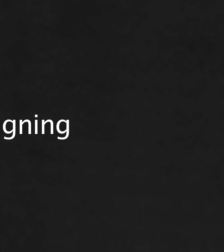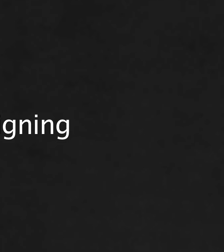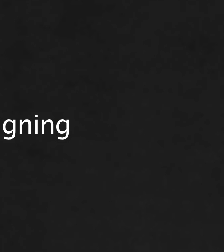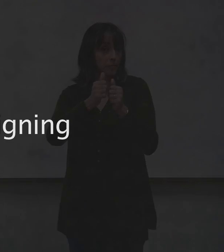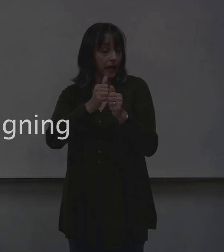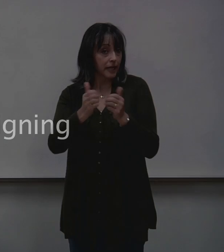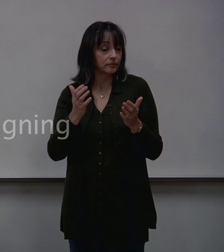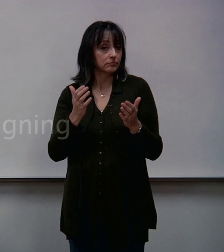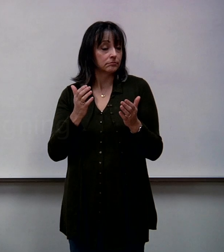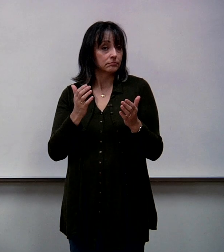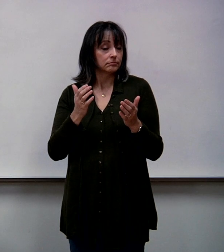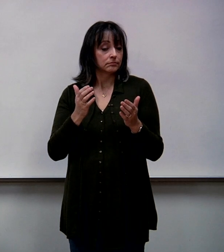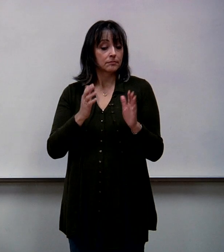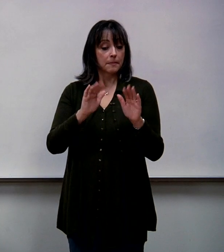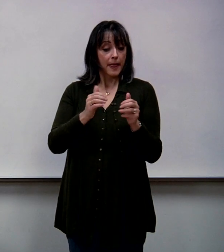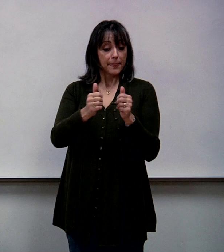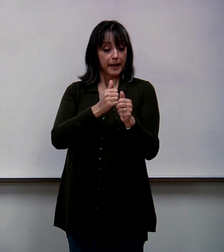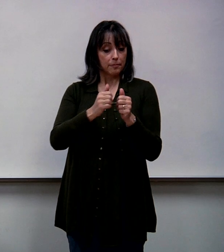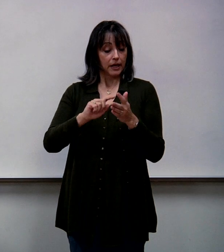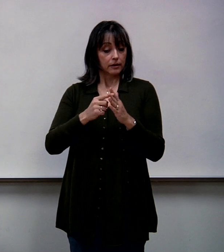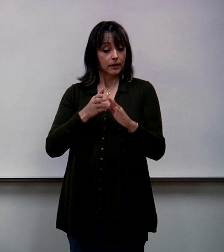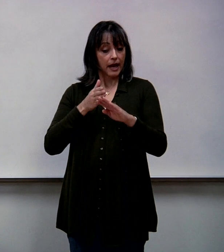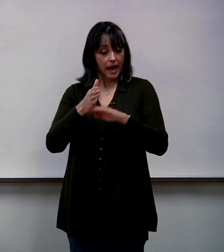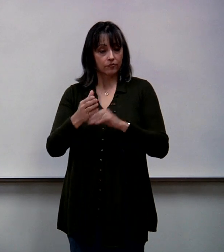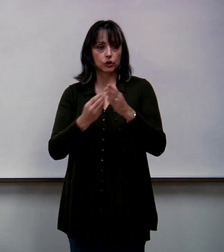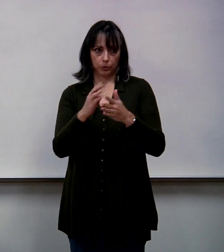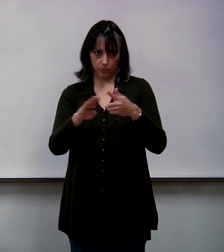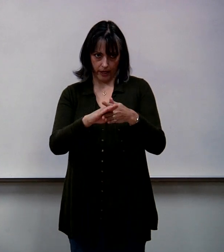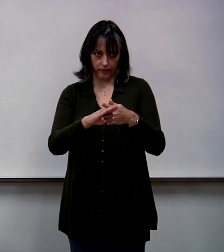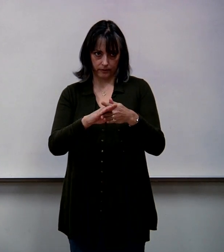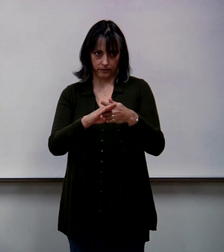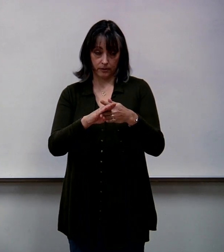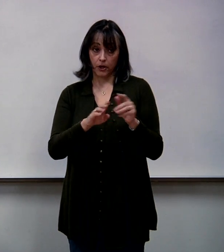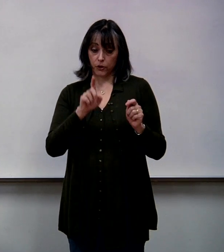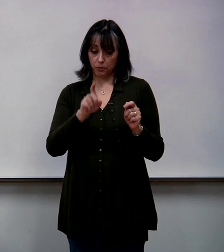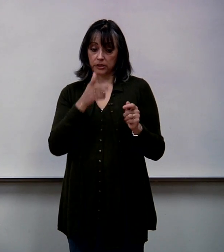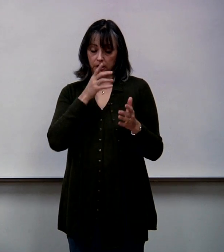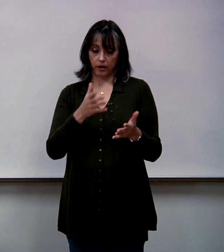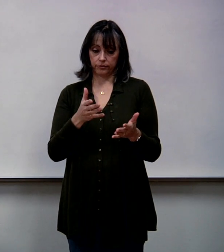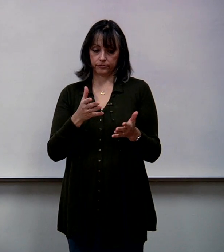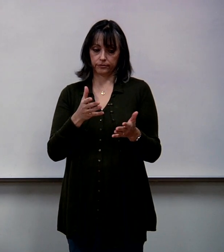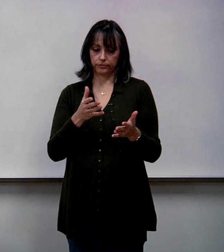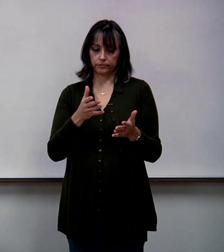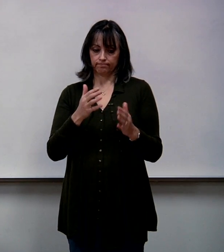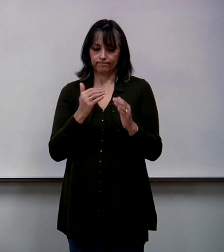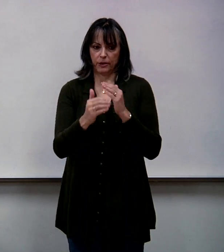As I said, campaigns start after spring break. You must have received a verification email